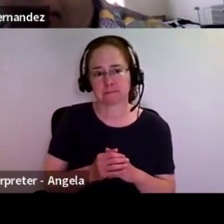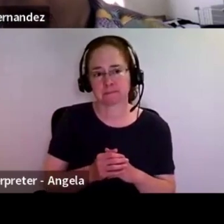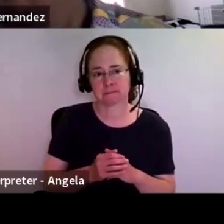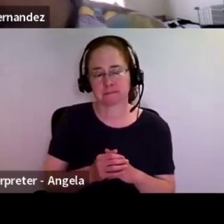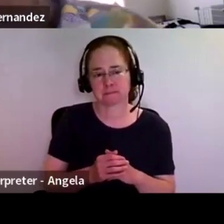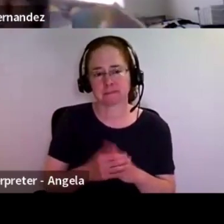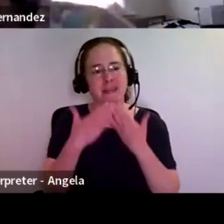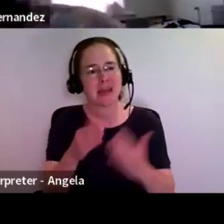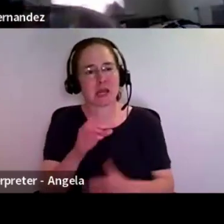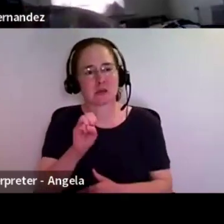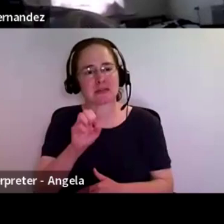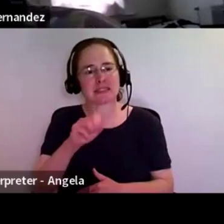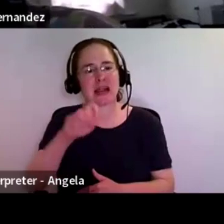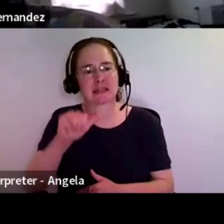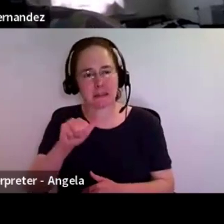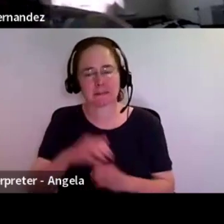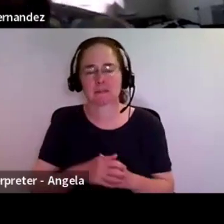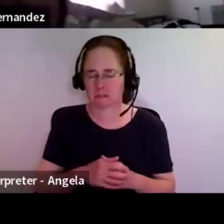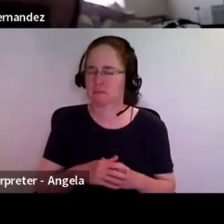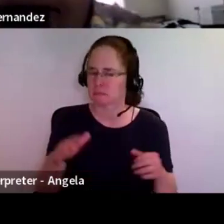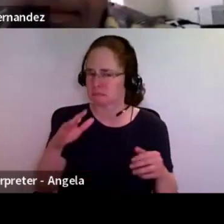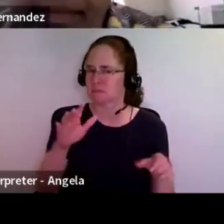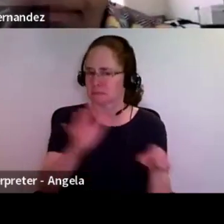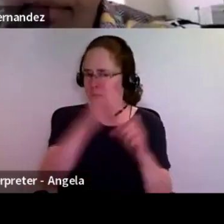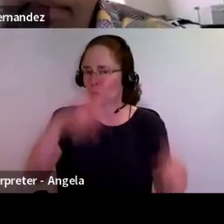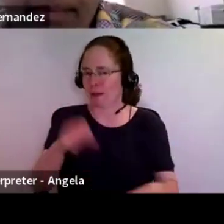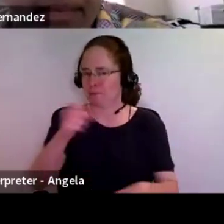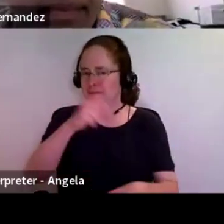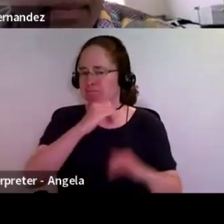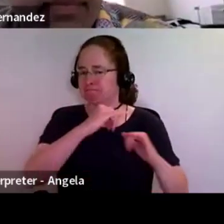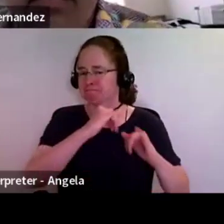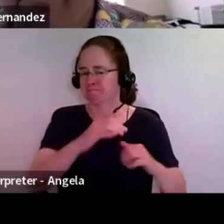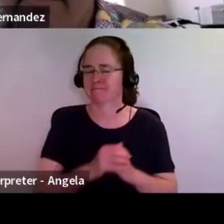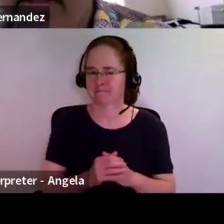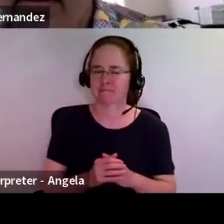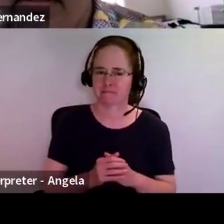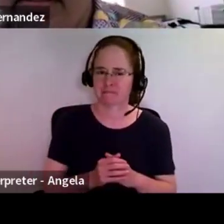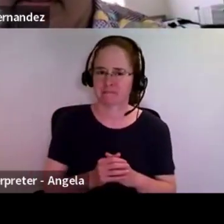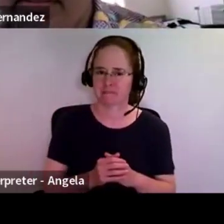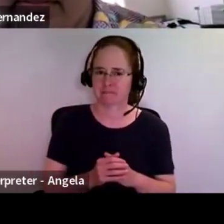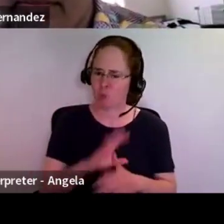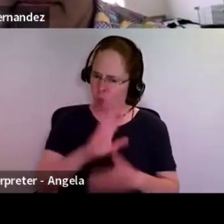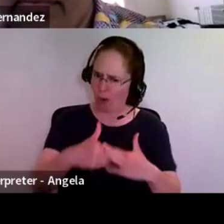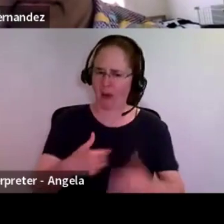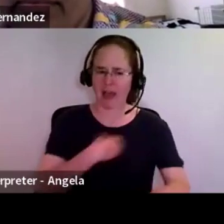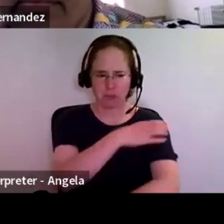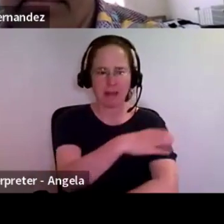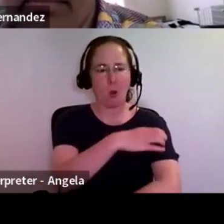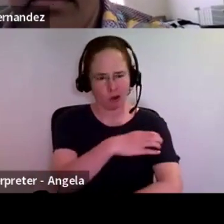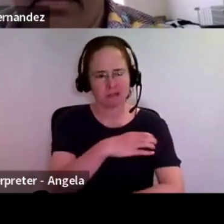Laura Bernas: Thank you, Santa. Yeah, I completely agree. I think we all not only have the power to do so, but it is so